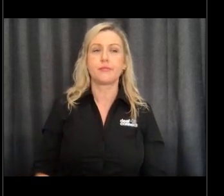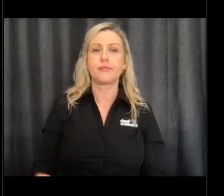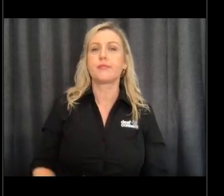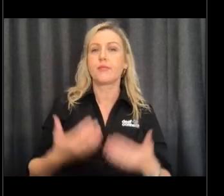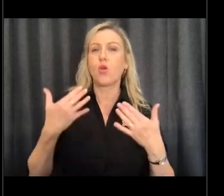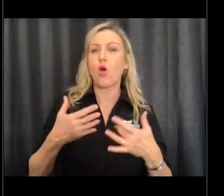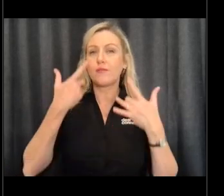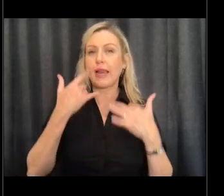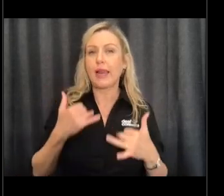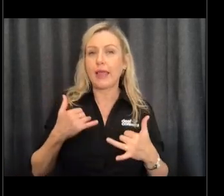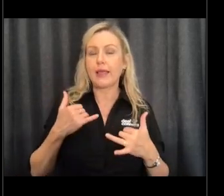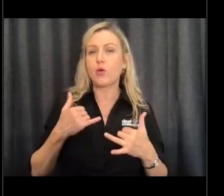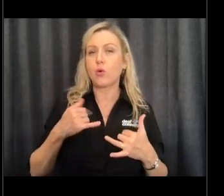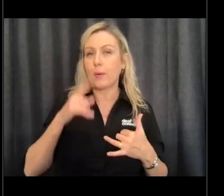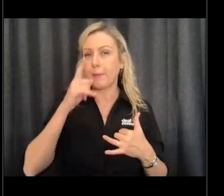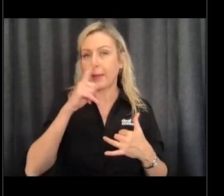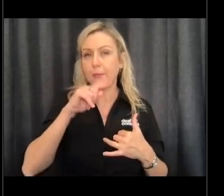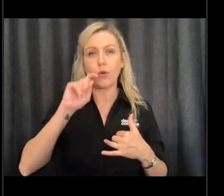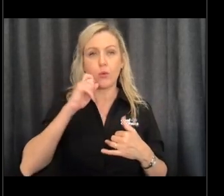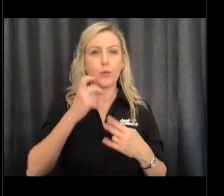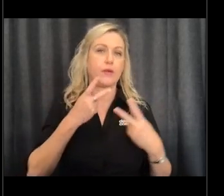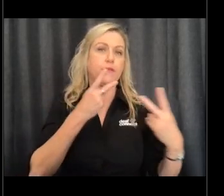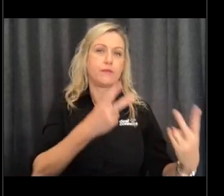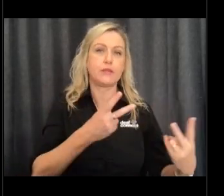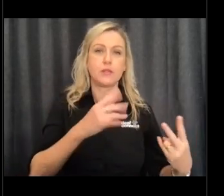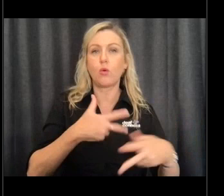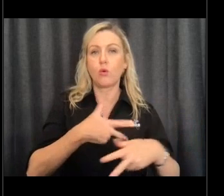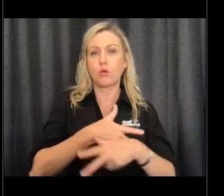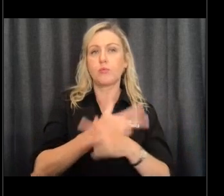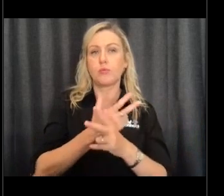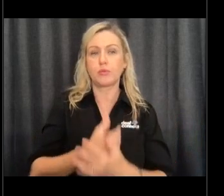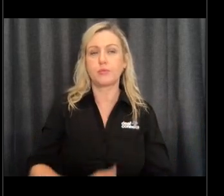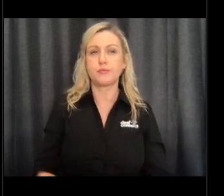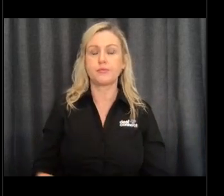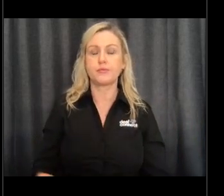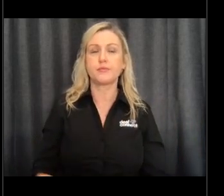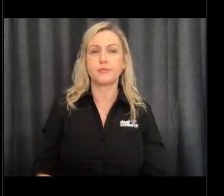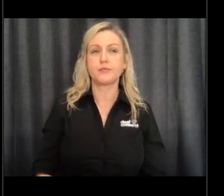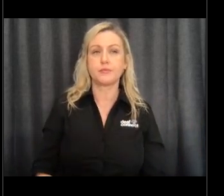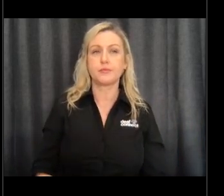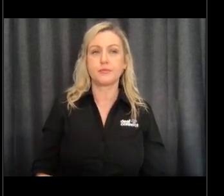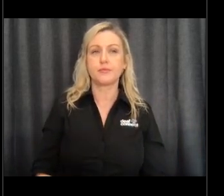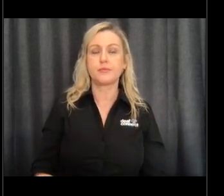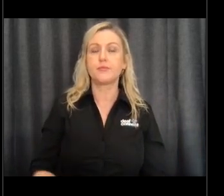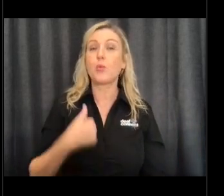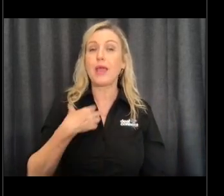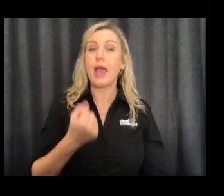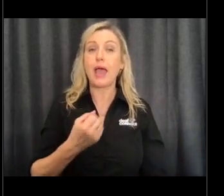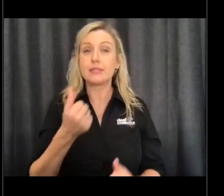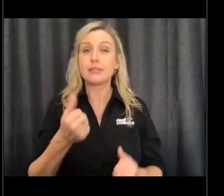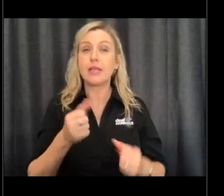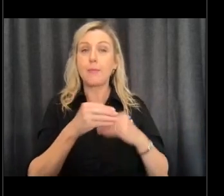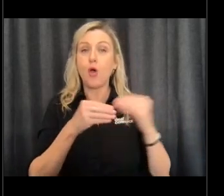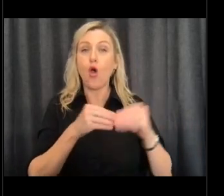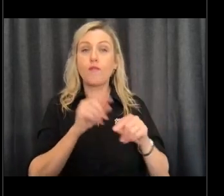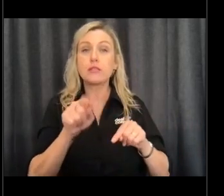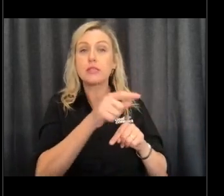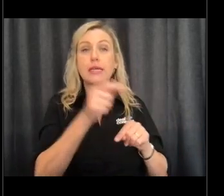well. Yep. We do have a collection of rural and regional offices as well up and down the coast